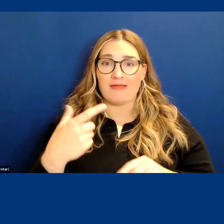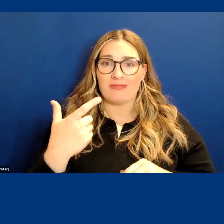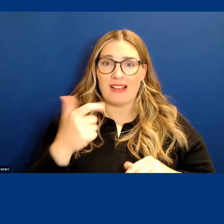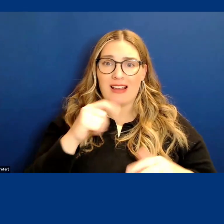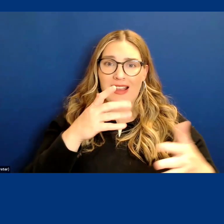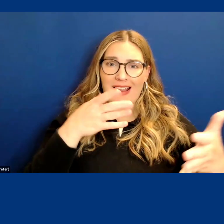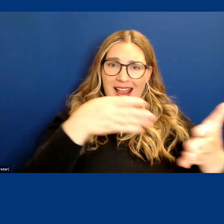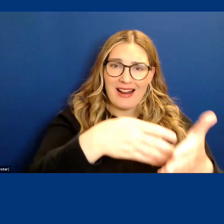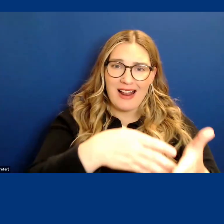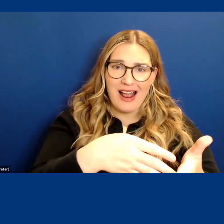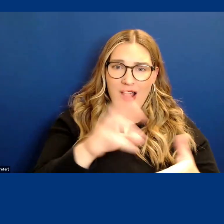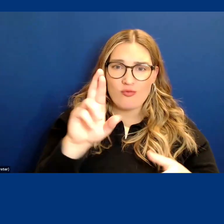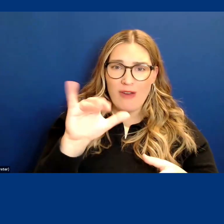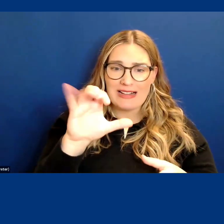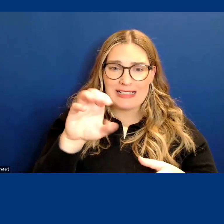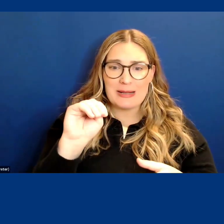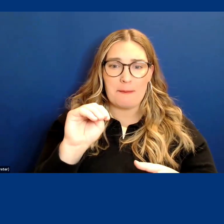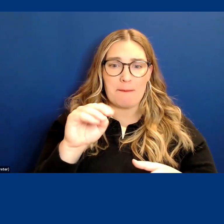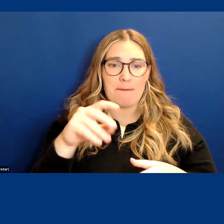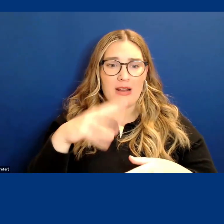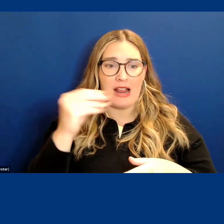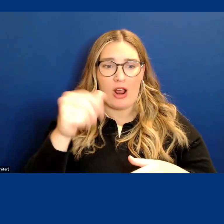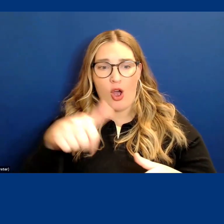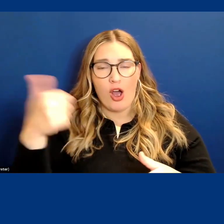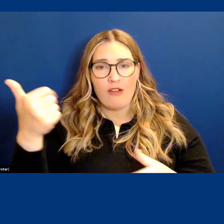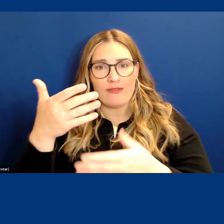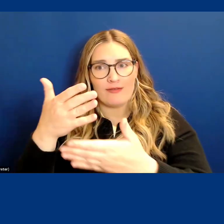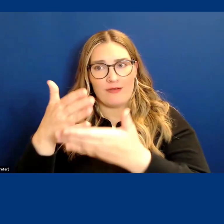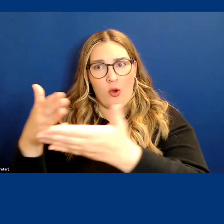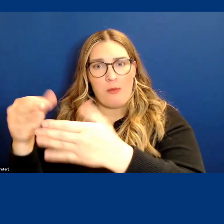forms of oppression that have shaped clinical outcomes